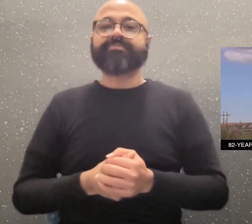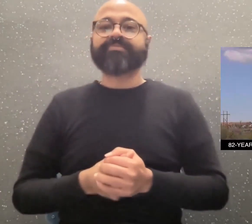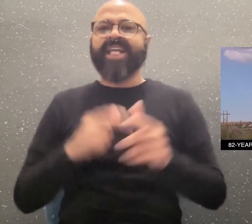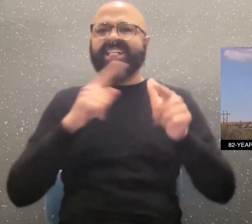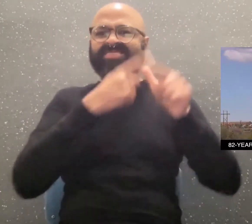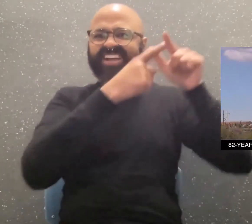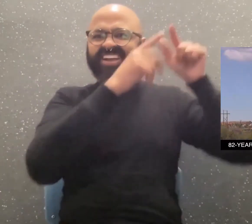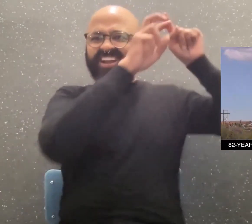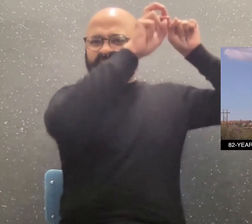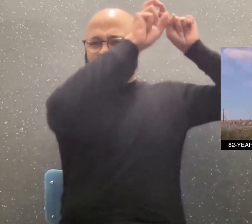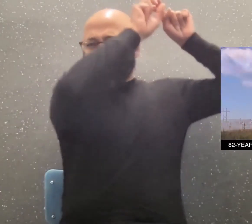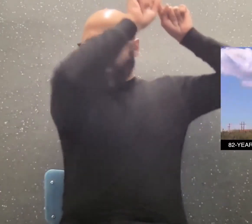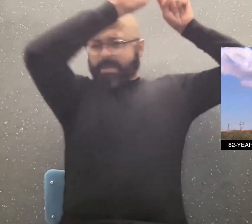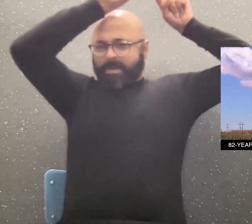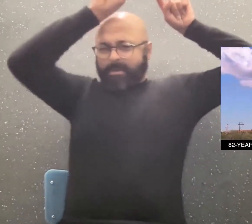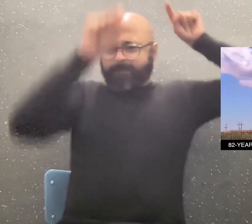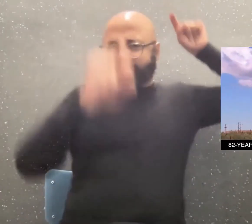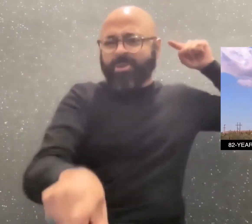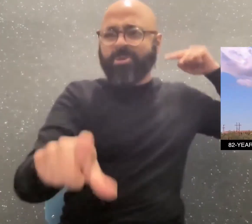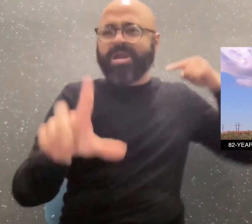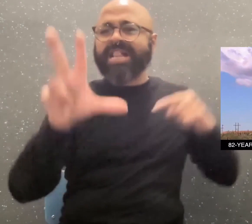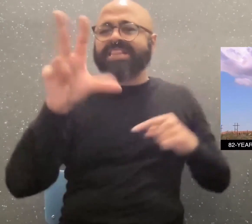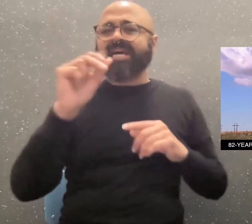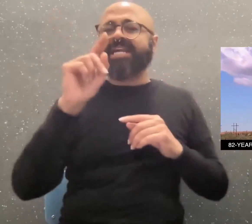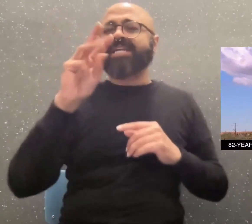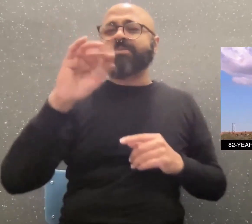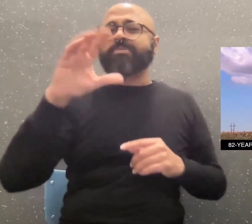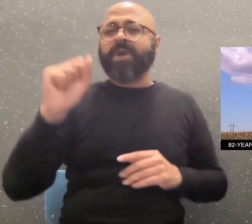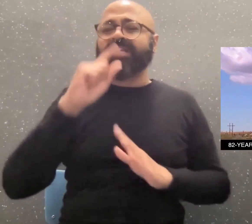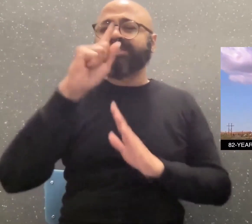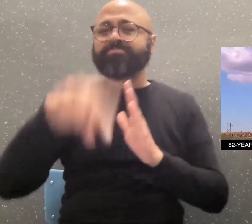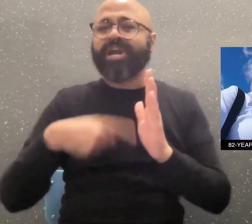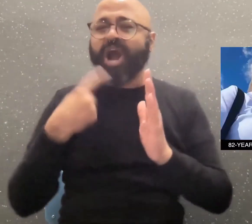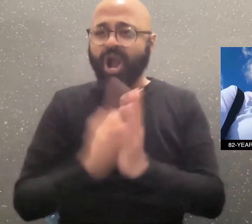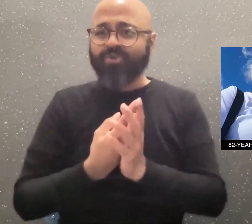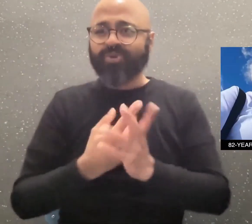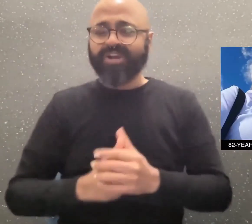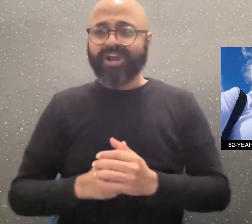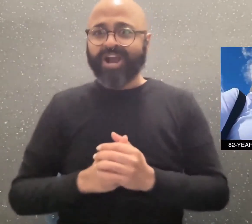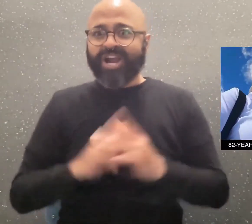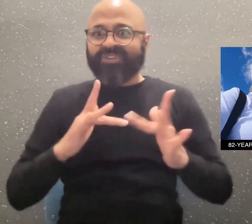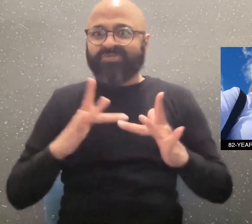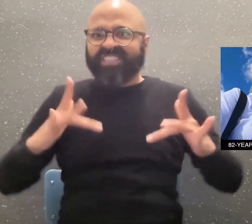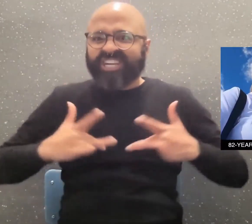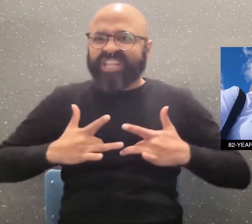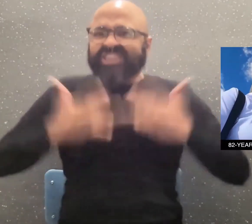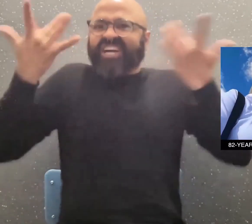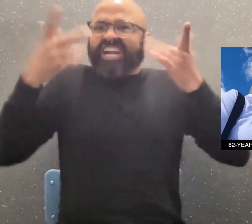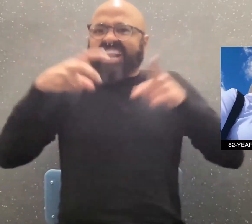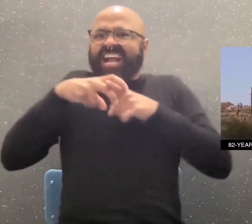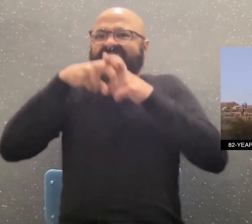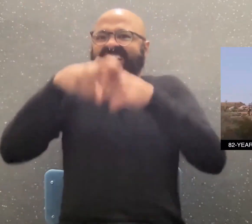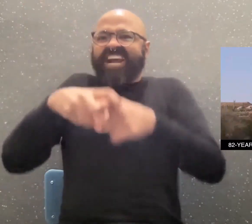and they plunged down at 30 mph it was a thrill ride of a lifetime